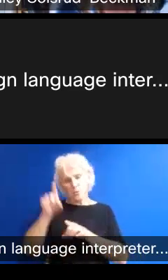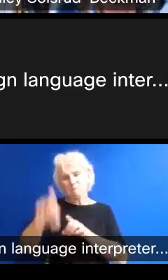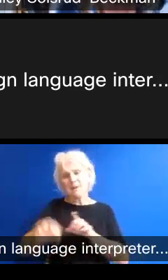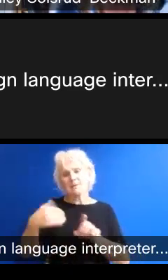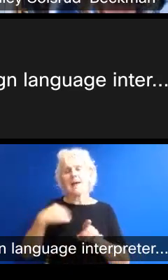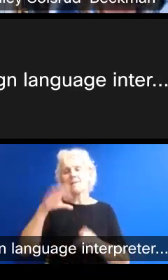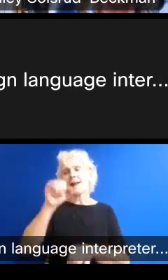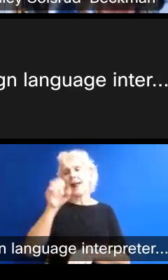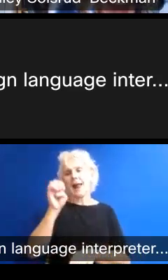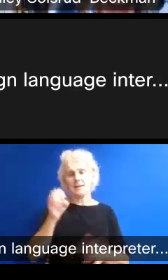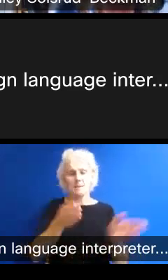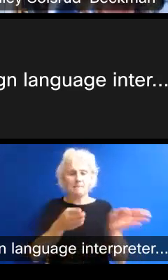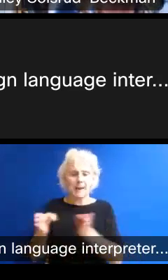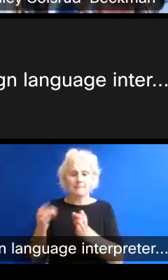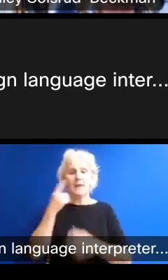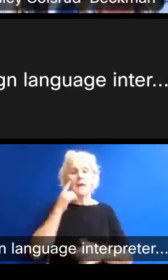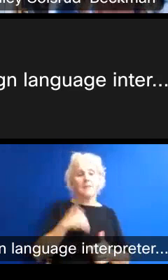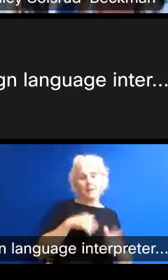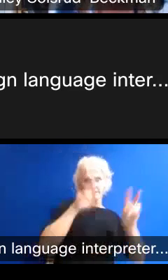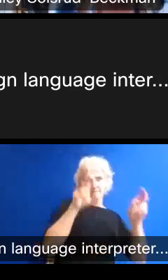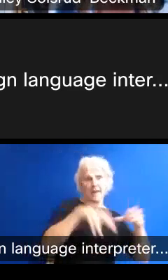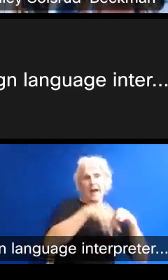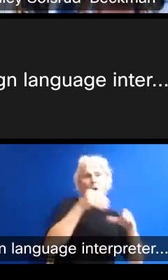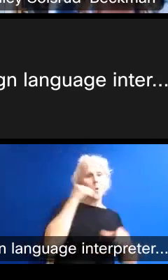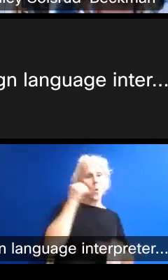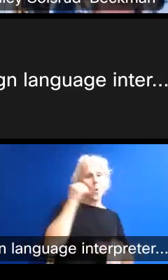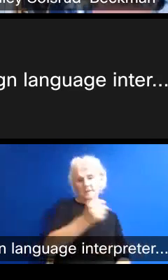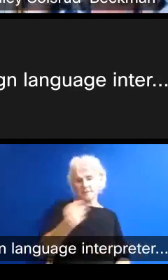there's also something else required, an out of home placement plan, which is a